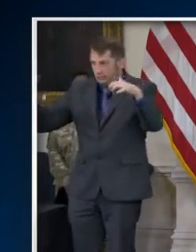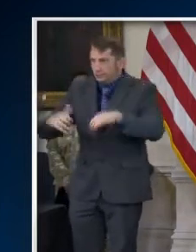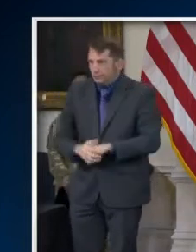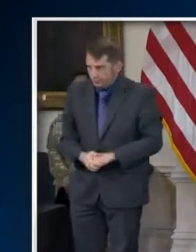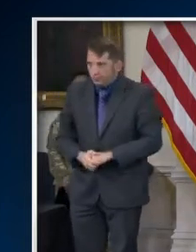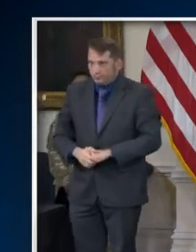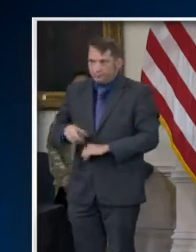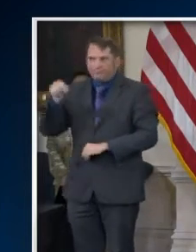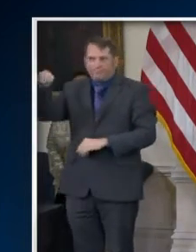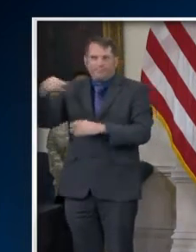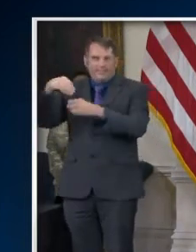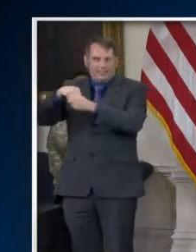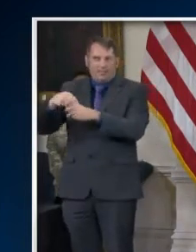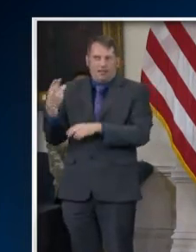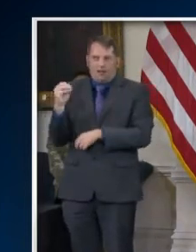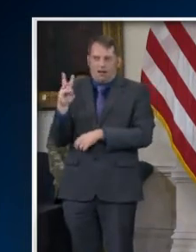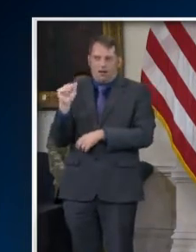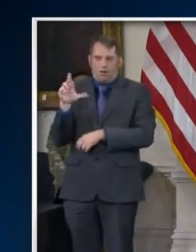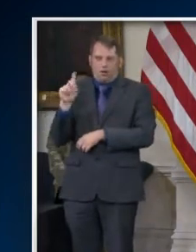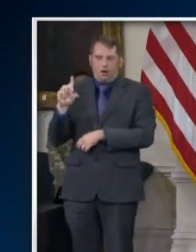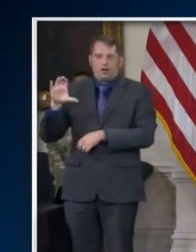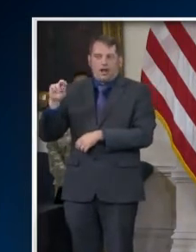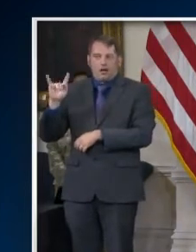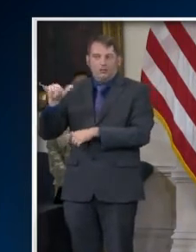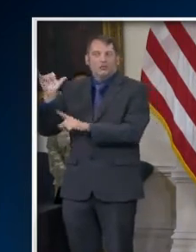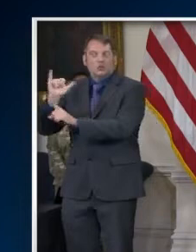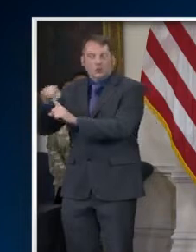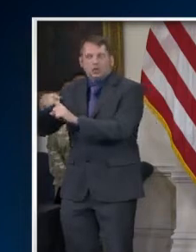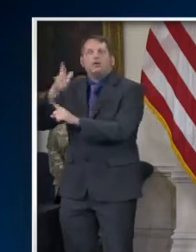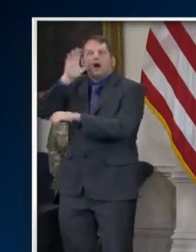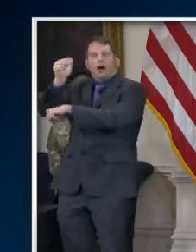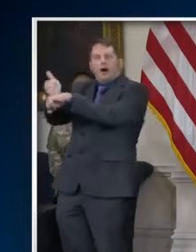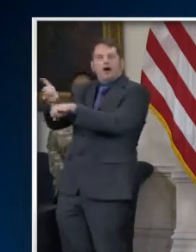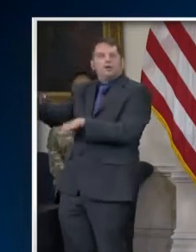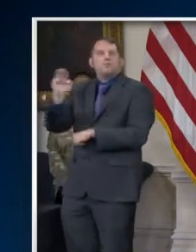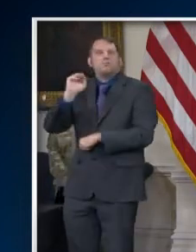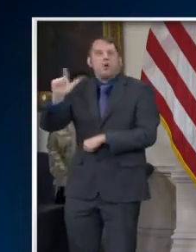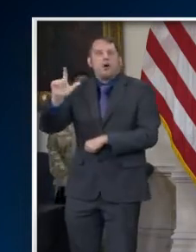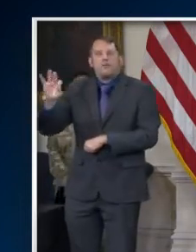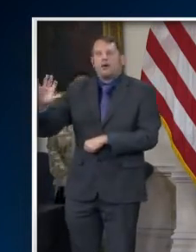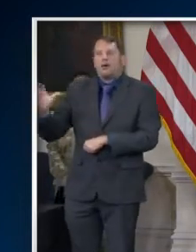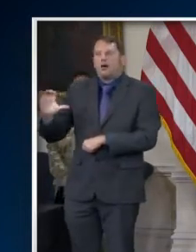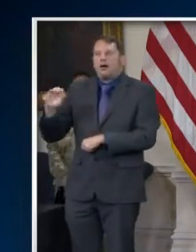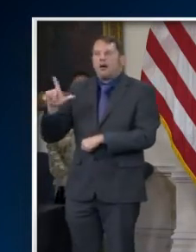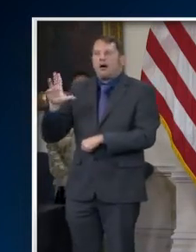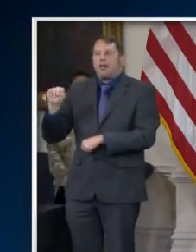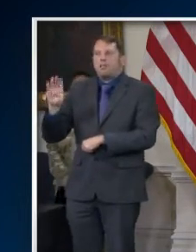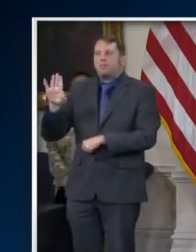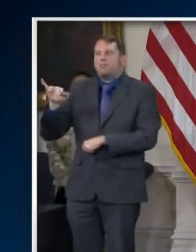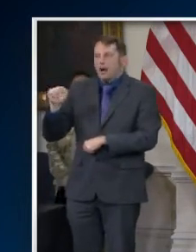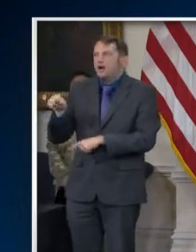THE MALL IN COLUMBIA AND HOWARD COUNTY X WEEK. THAT IS NEXT WEEK.